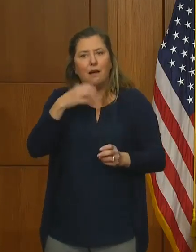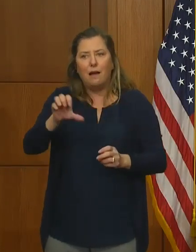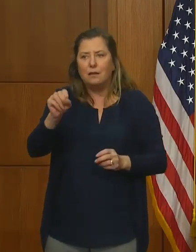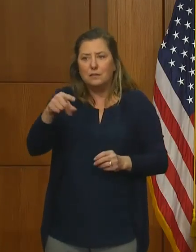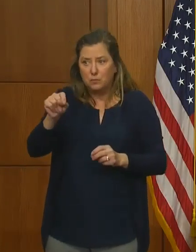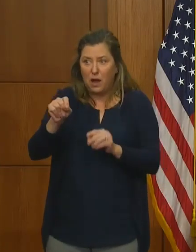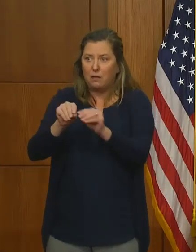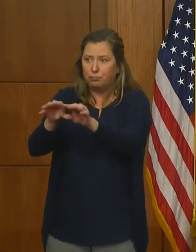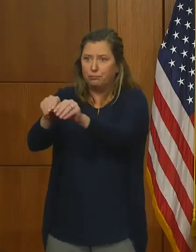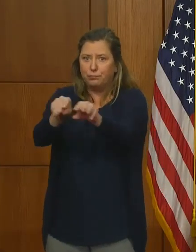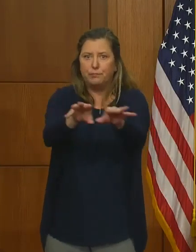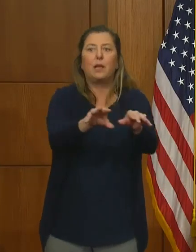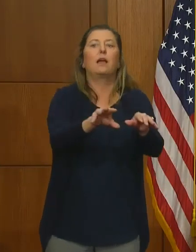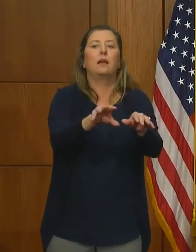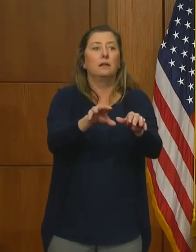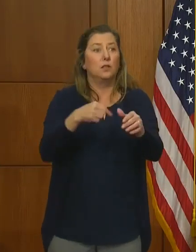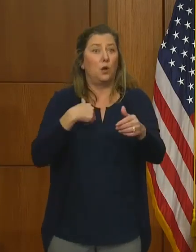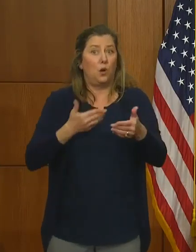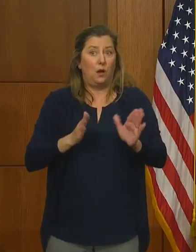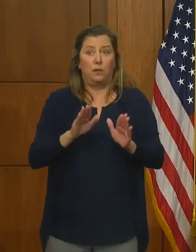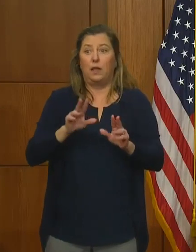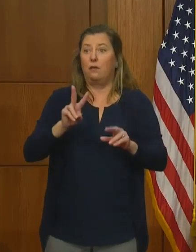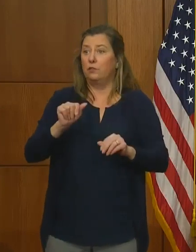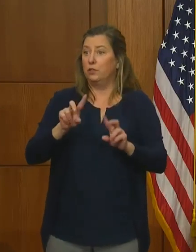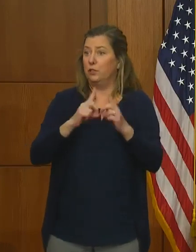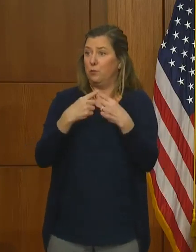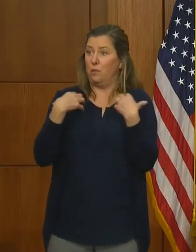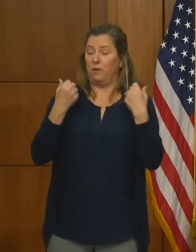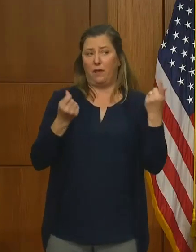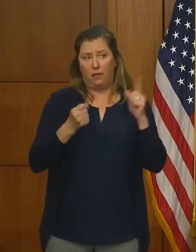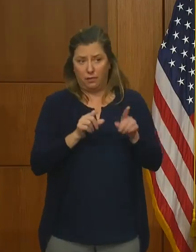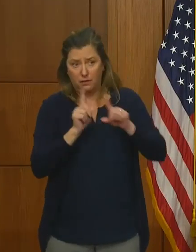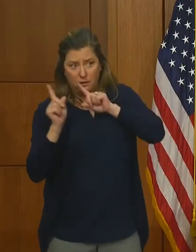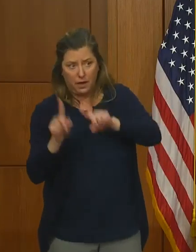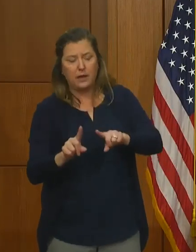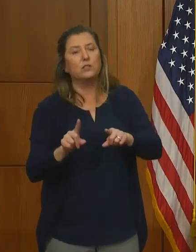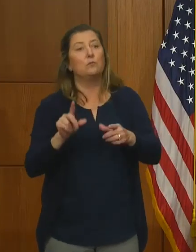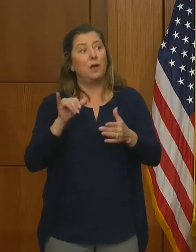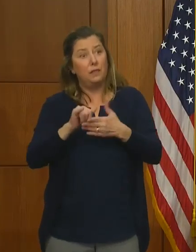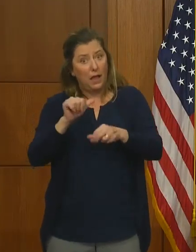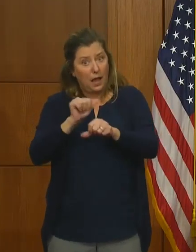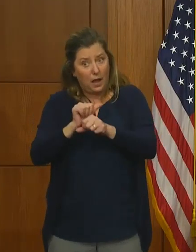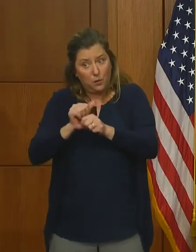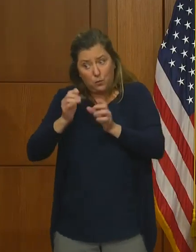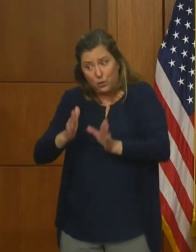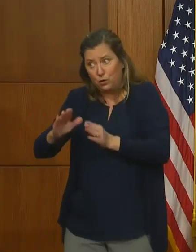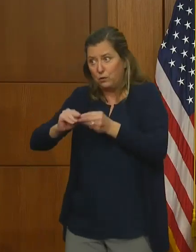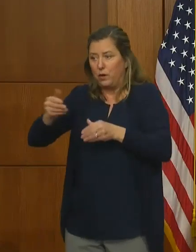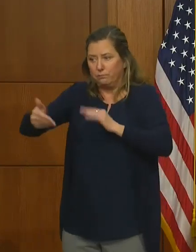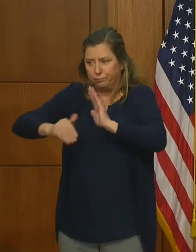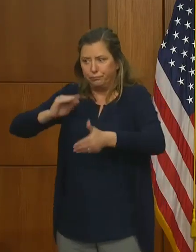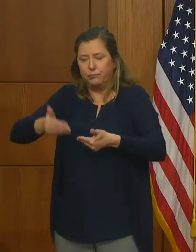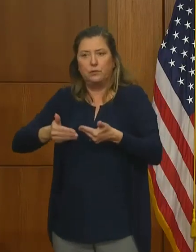WHERE THE CASES ARE WHETHER THEY'RE HOT SPOTS ARE NOT AND SO WE ARE MORE LET THE- FOLKS FROM VIRGINIA DEPARTMENT OF